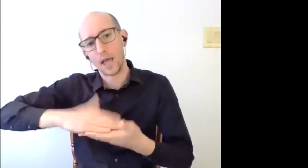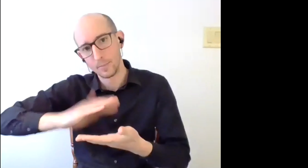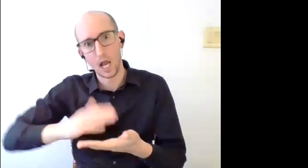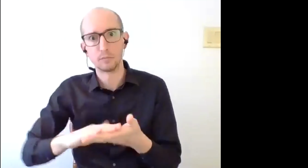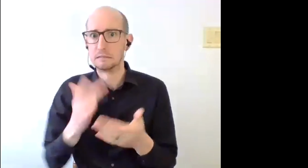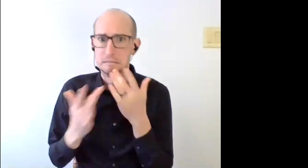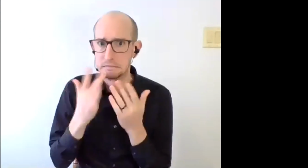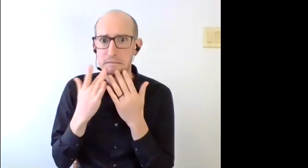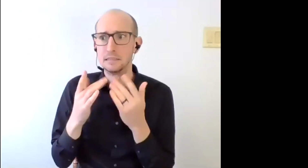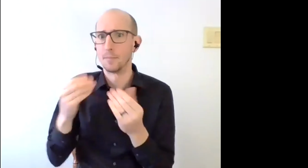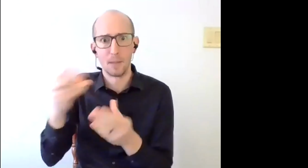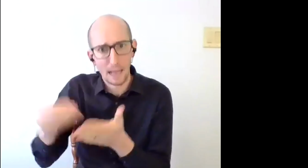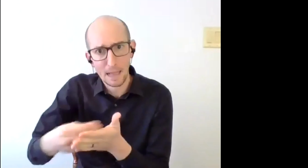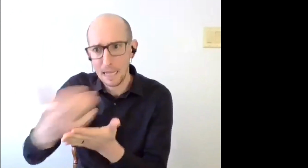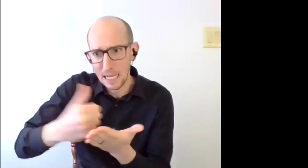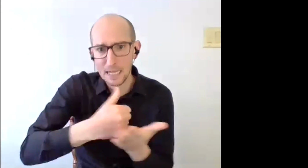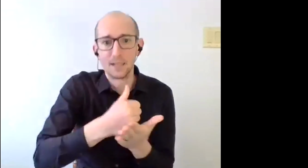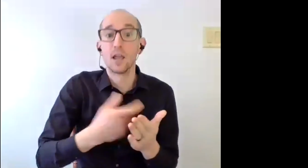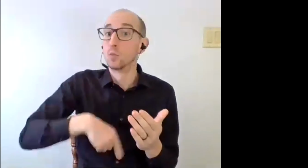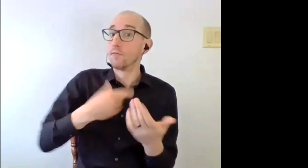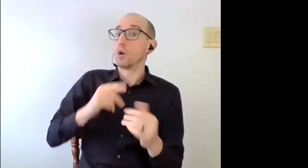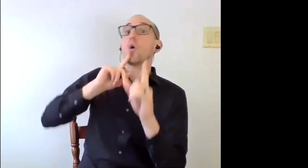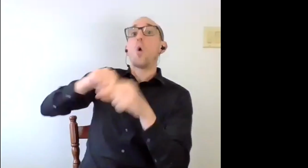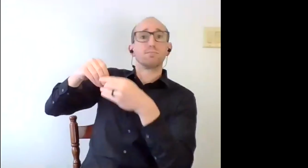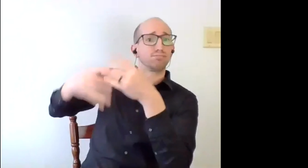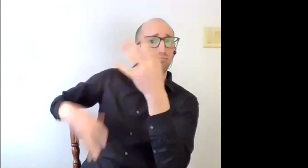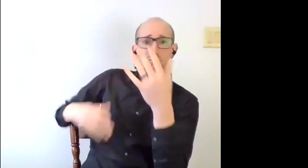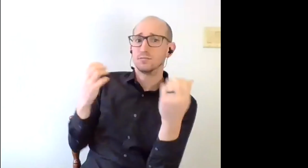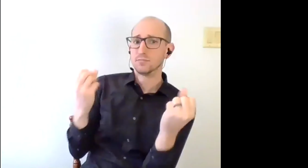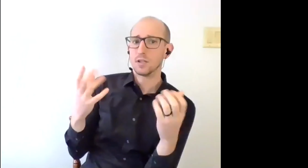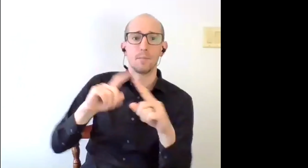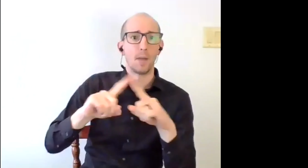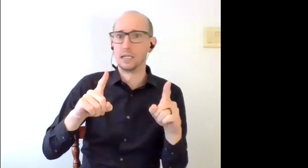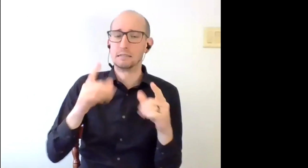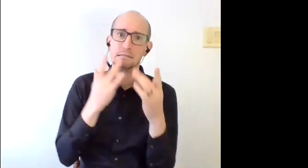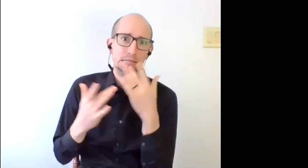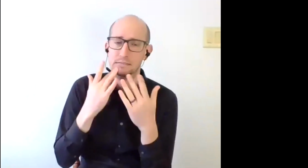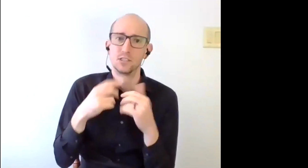and laptops have become a premium. So we have orders in but we can't get